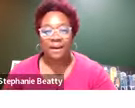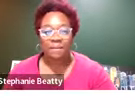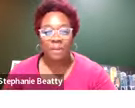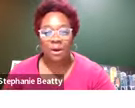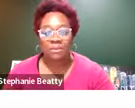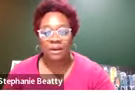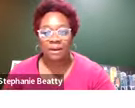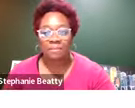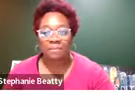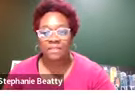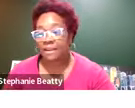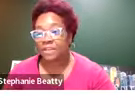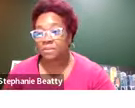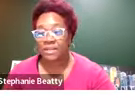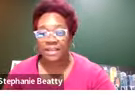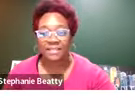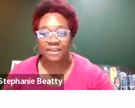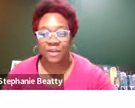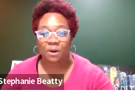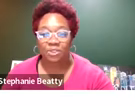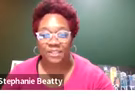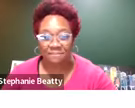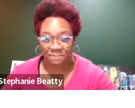about the Deaf community and Deaf culture.